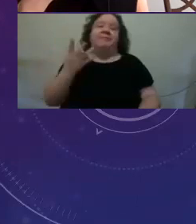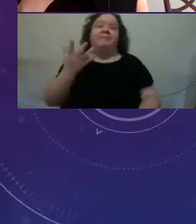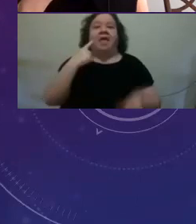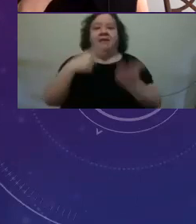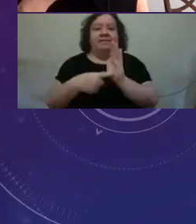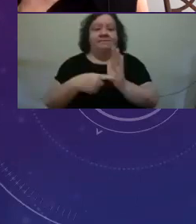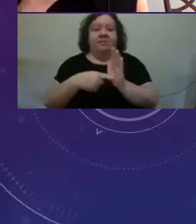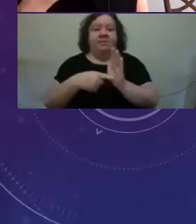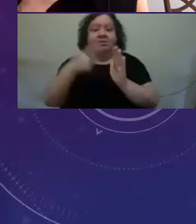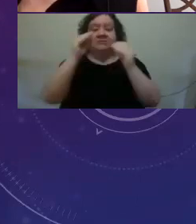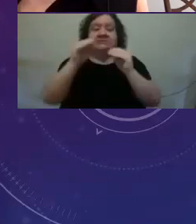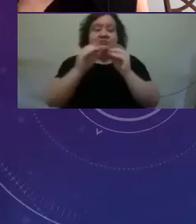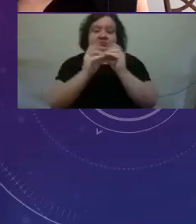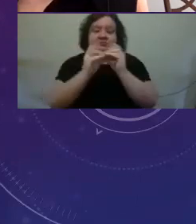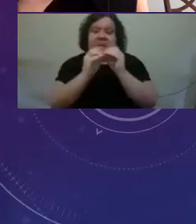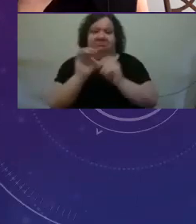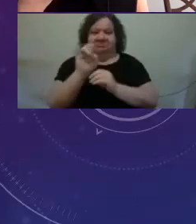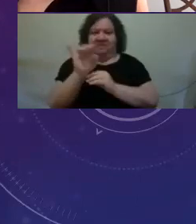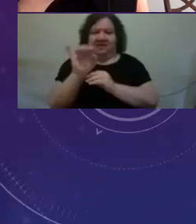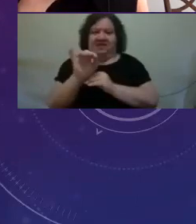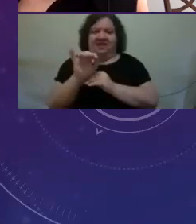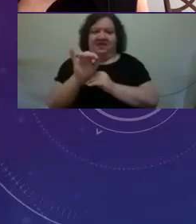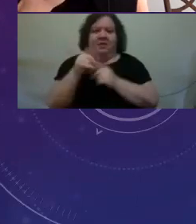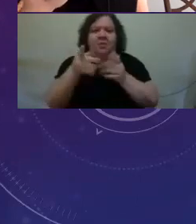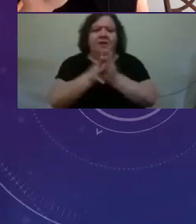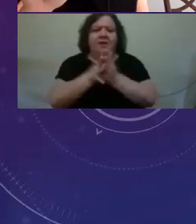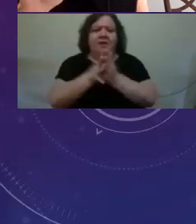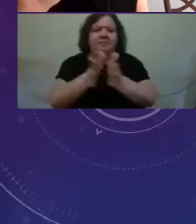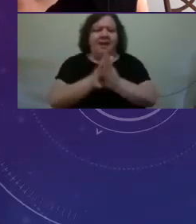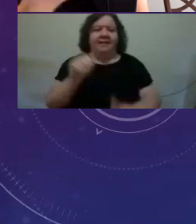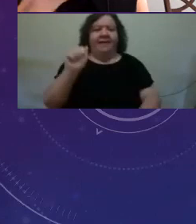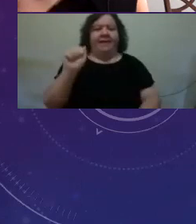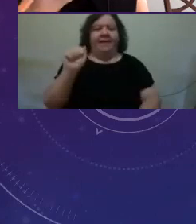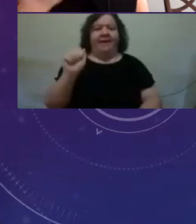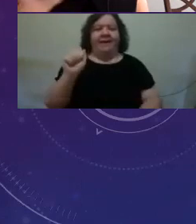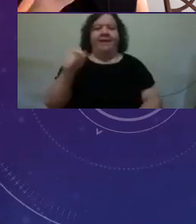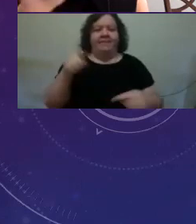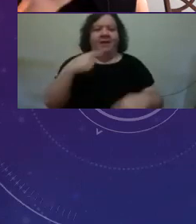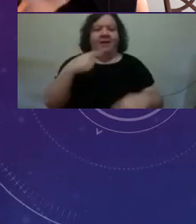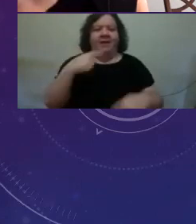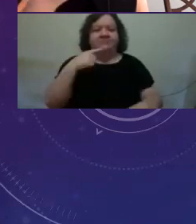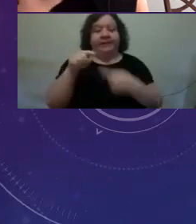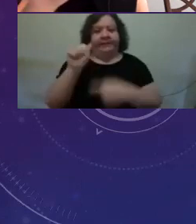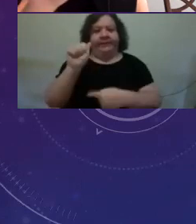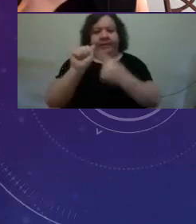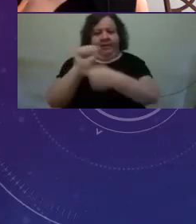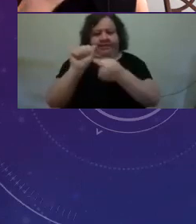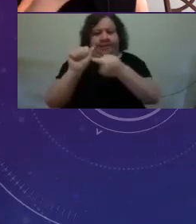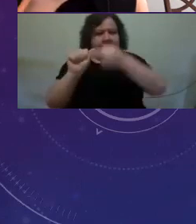make a fist now you move your thumb outward so it almost looks like you're hitchhiking when you're pointing to the left side of